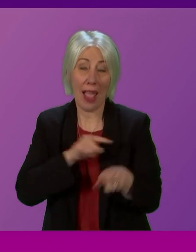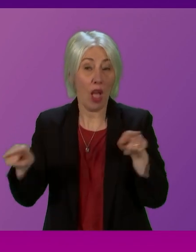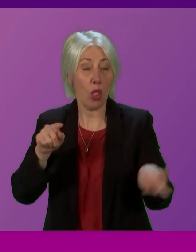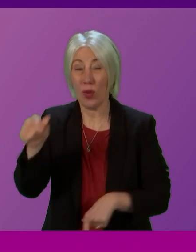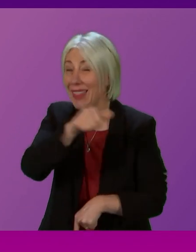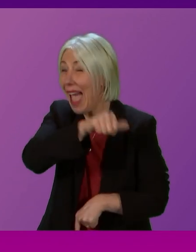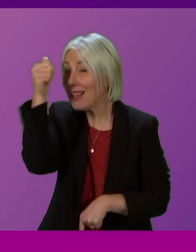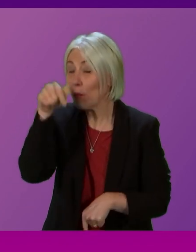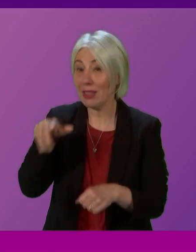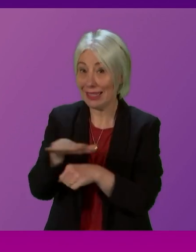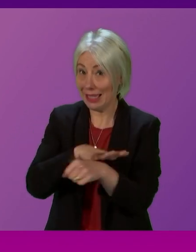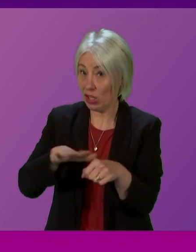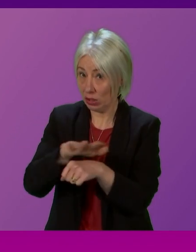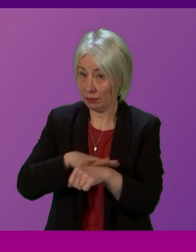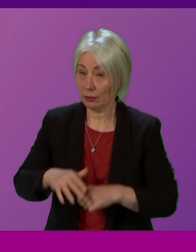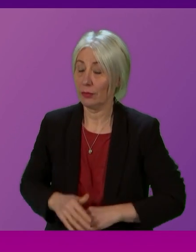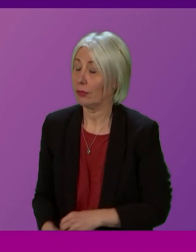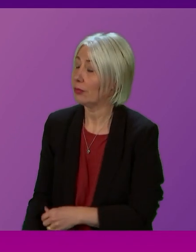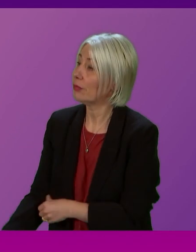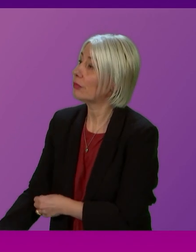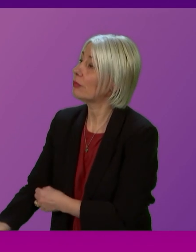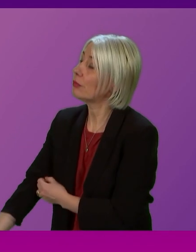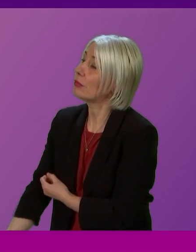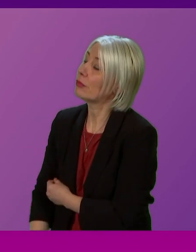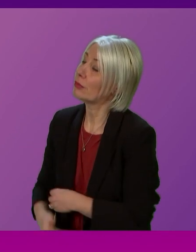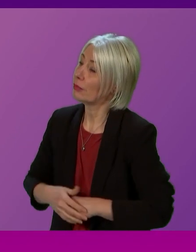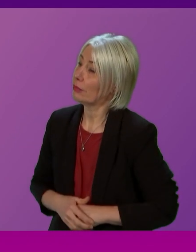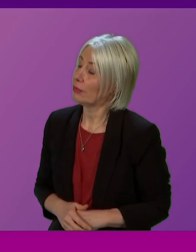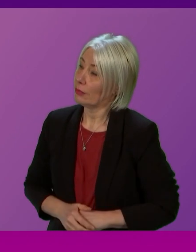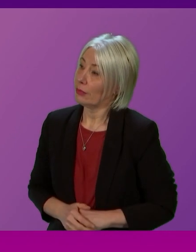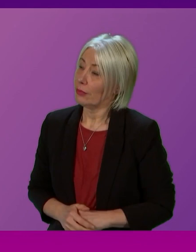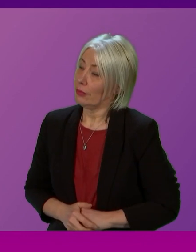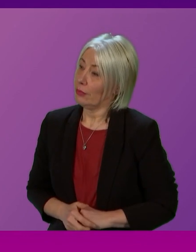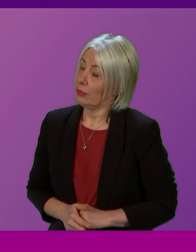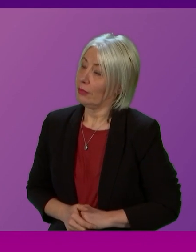in their field.